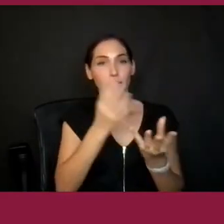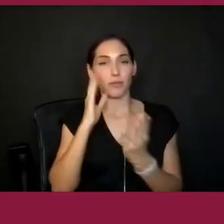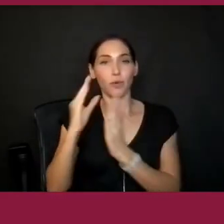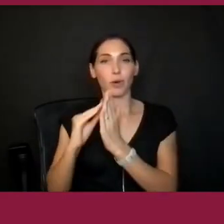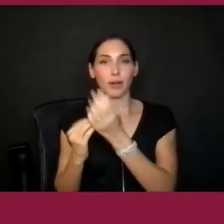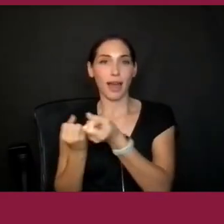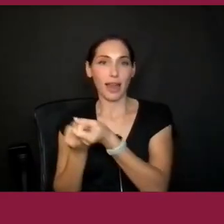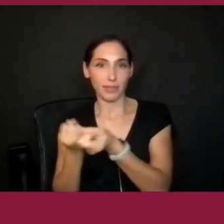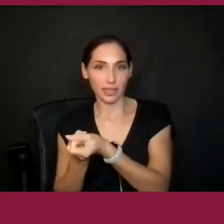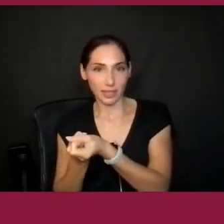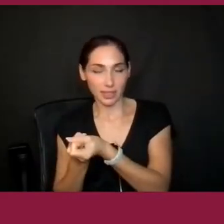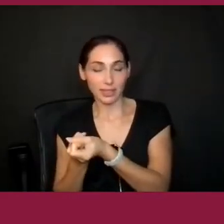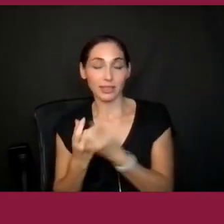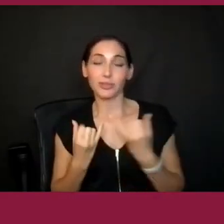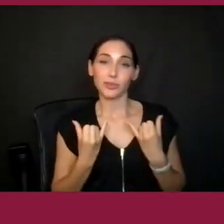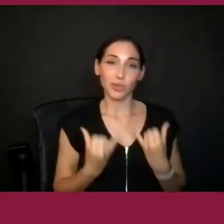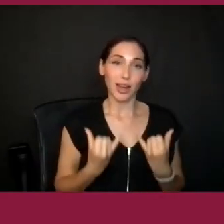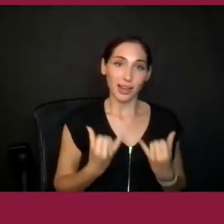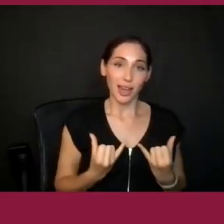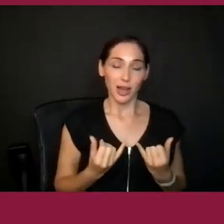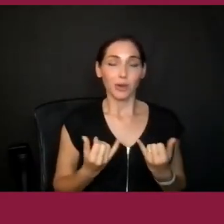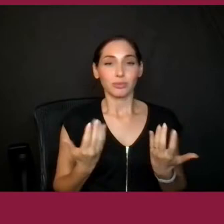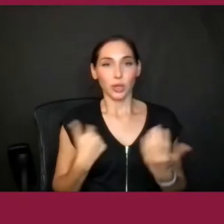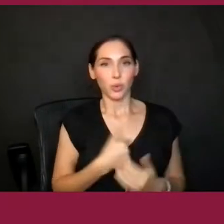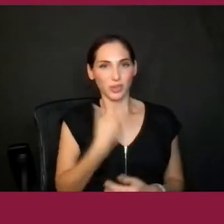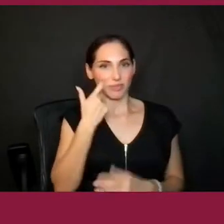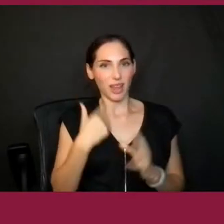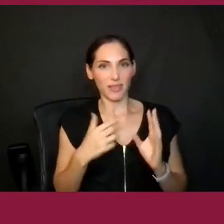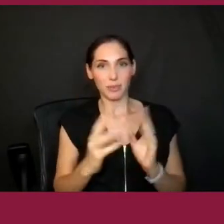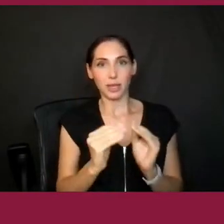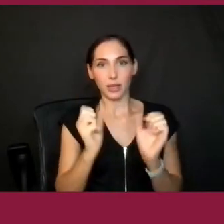And right now, today, we had a meeting with the President's Cabinet